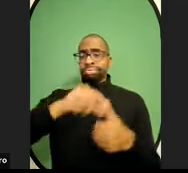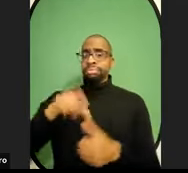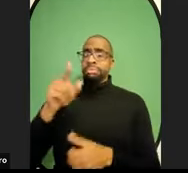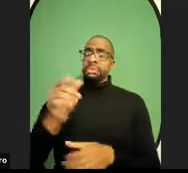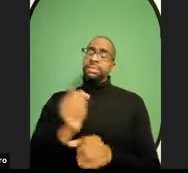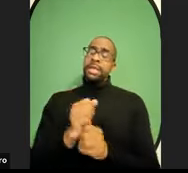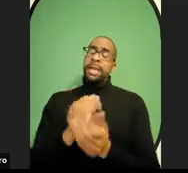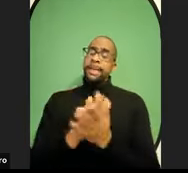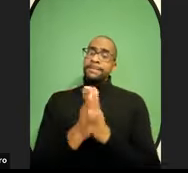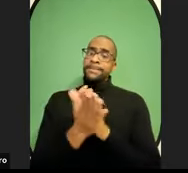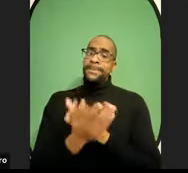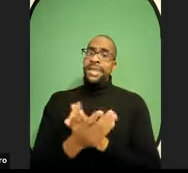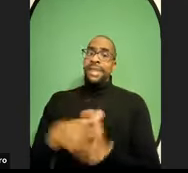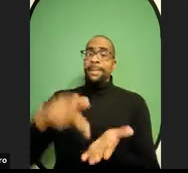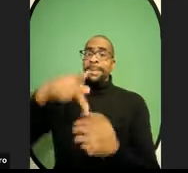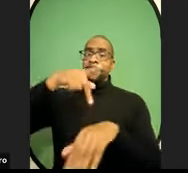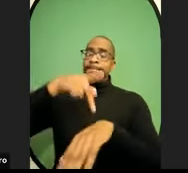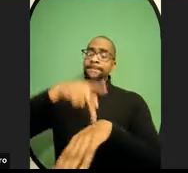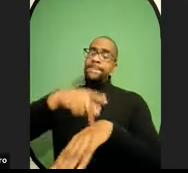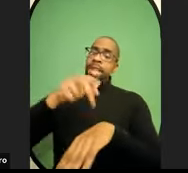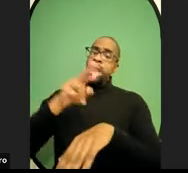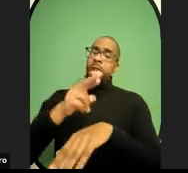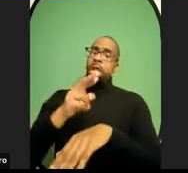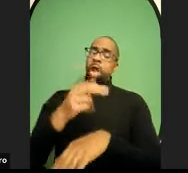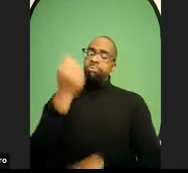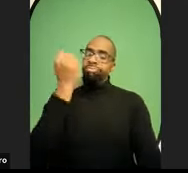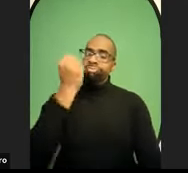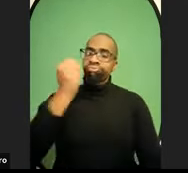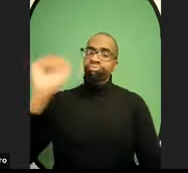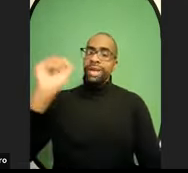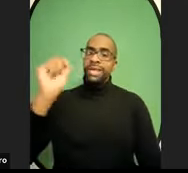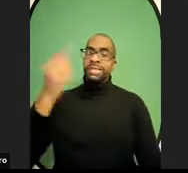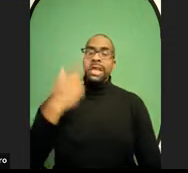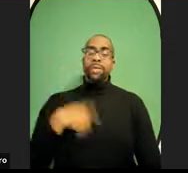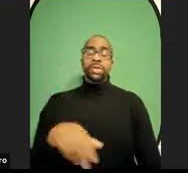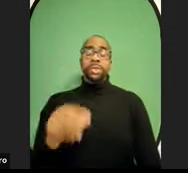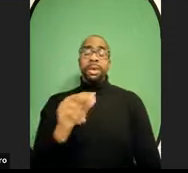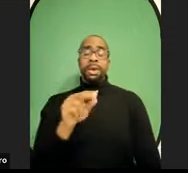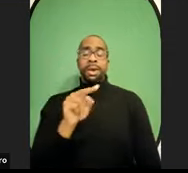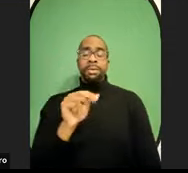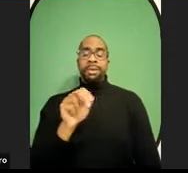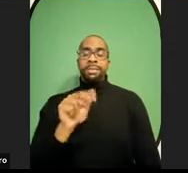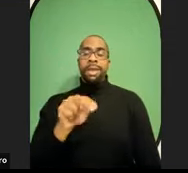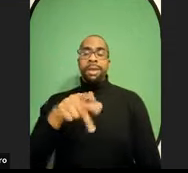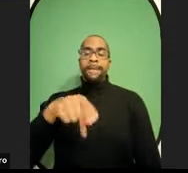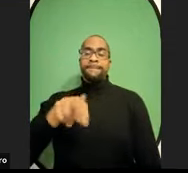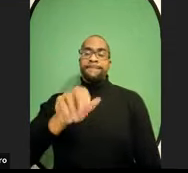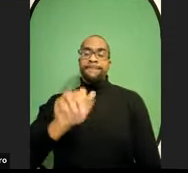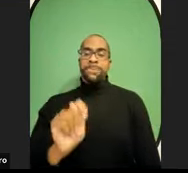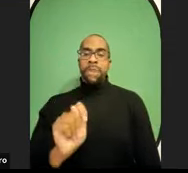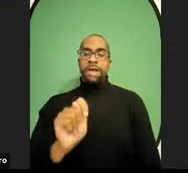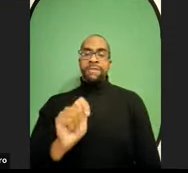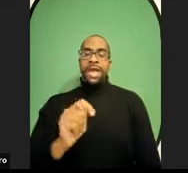, Dr. Dre that I meet us became a. founding founding member of the parts that founding member of the puerto Rico rise up a nonprofit or Rico rise up a nonprofit organization created by female